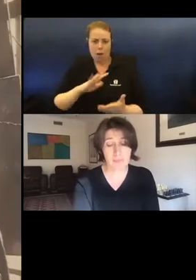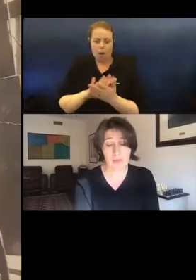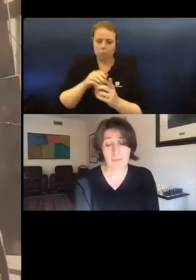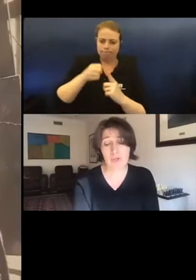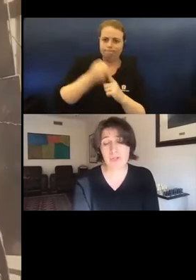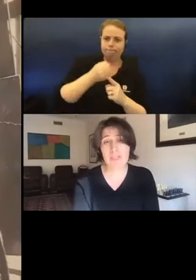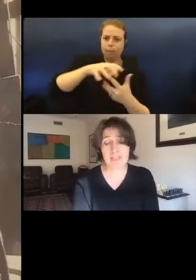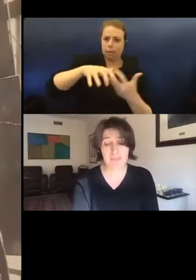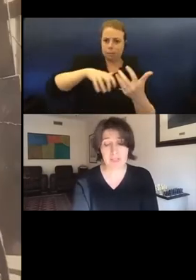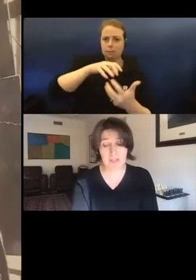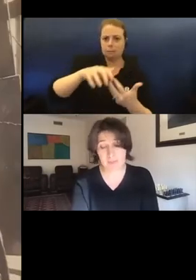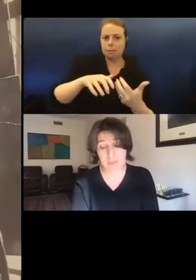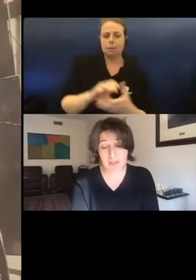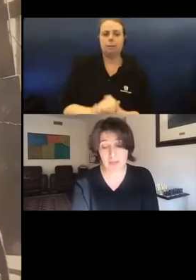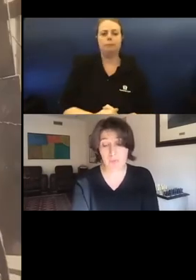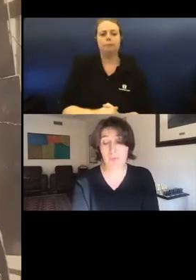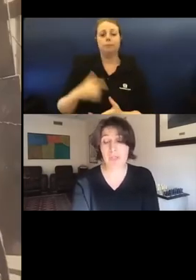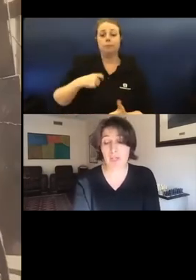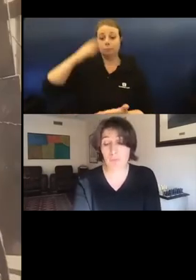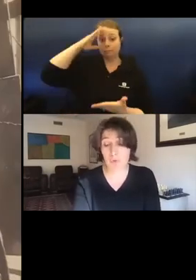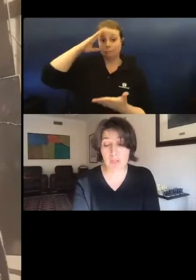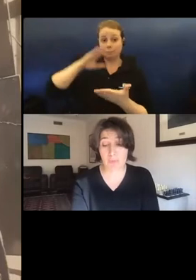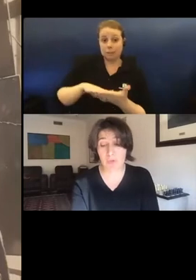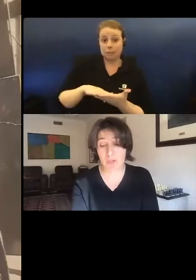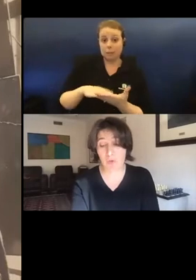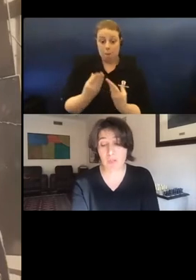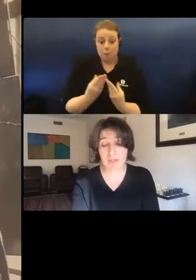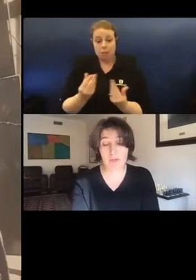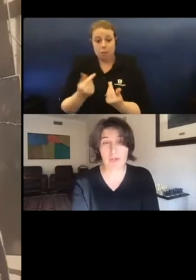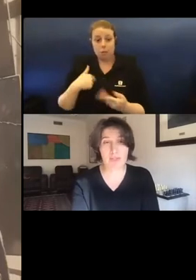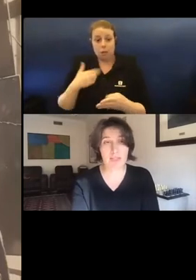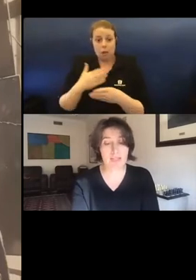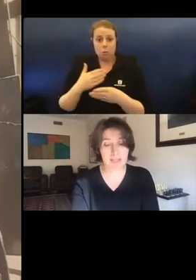because of this experience the materials with which i work embody whole ideologies and ideas